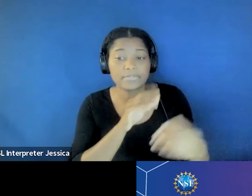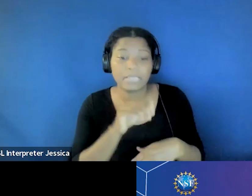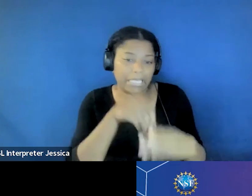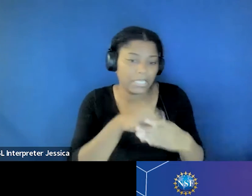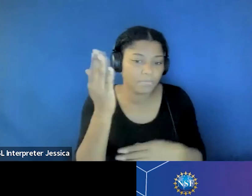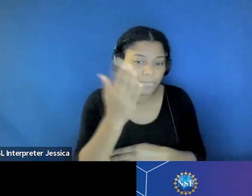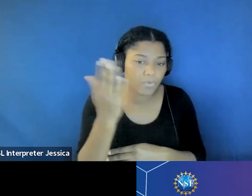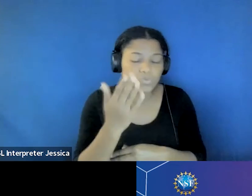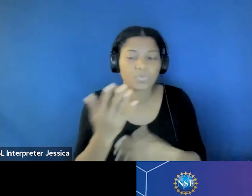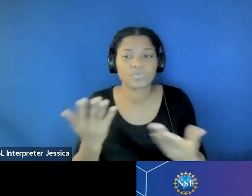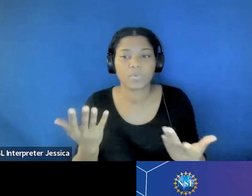So, how you go about doing that?